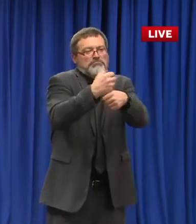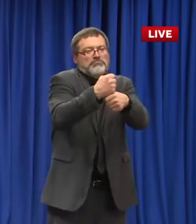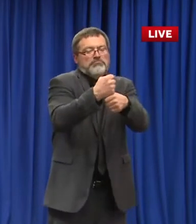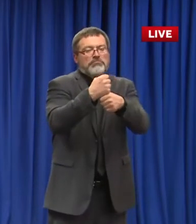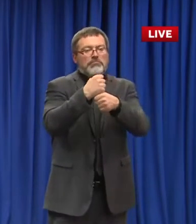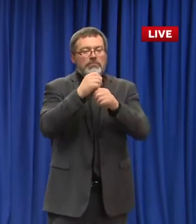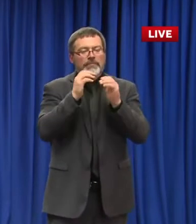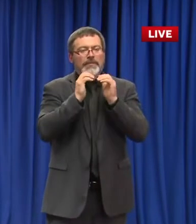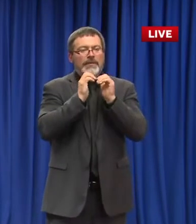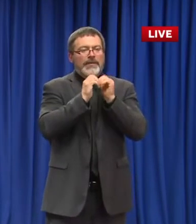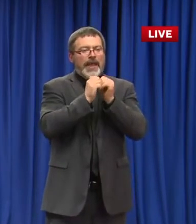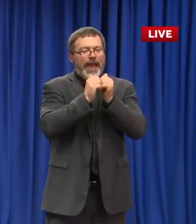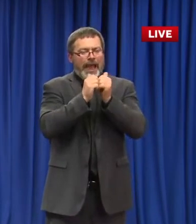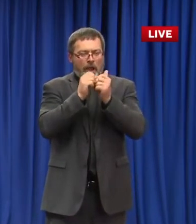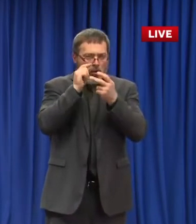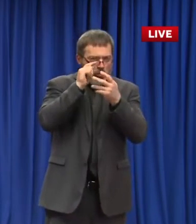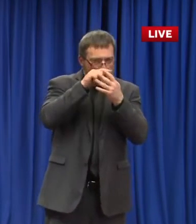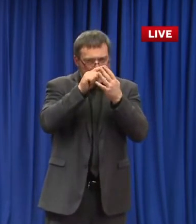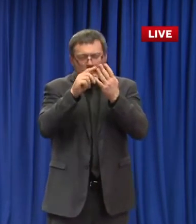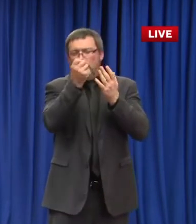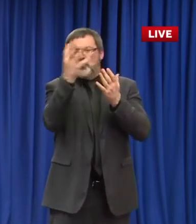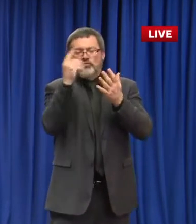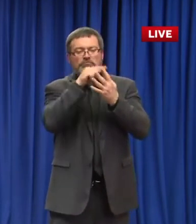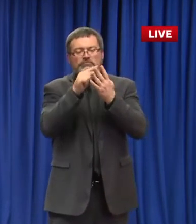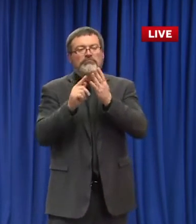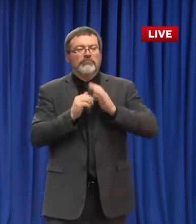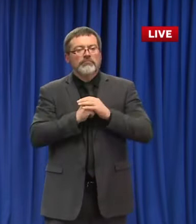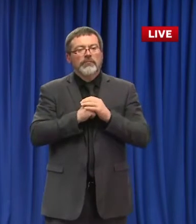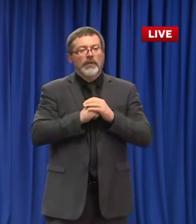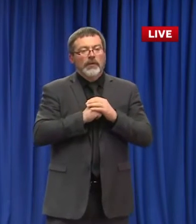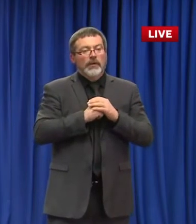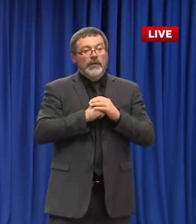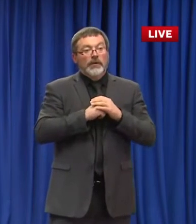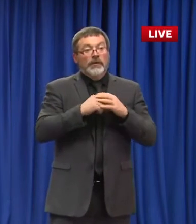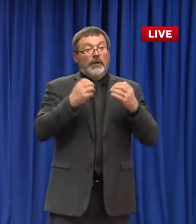JUST A QUICK UPDATE ON A COUPLE OF AREAS.